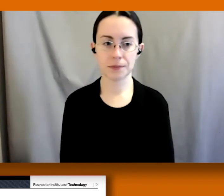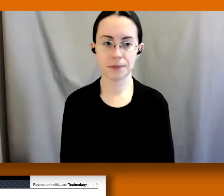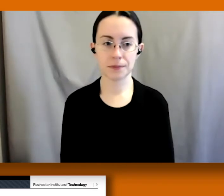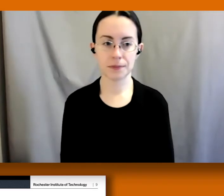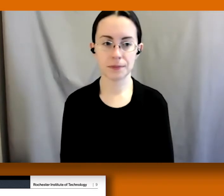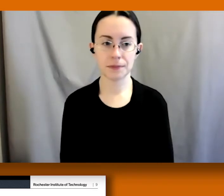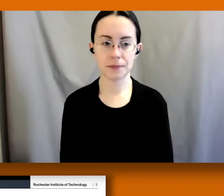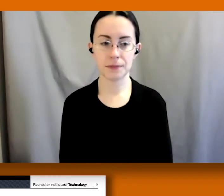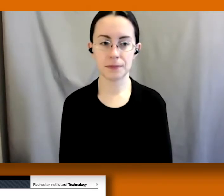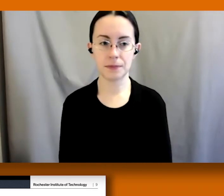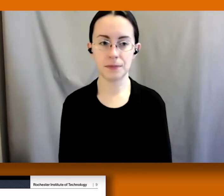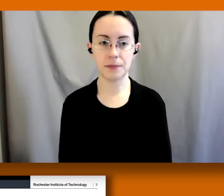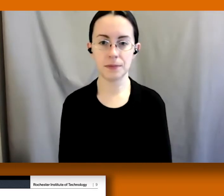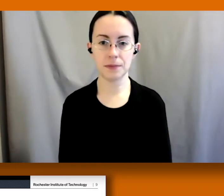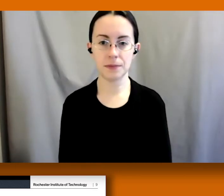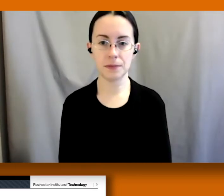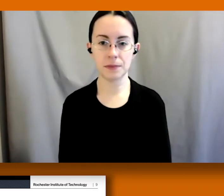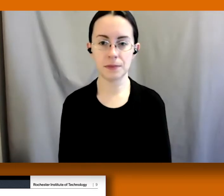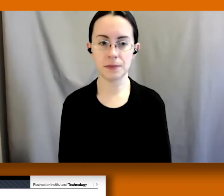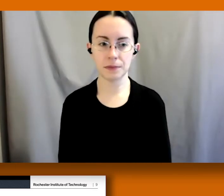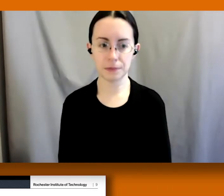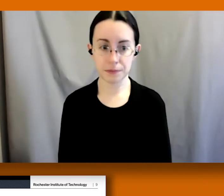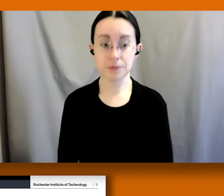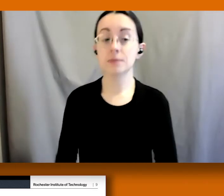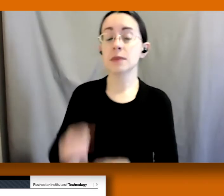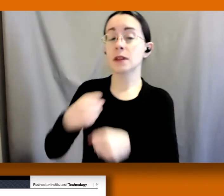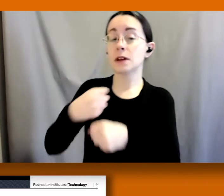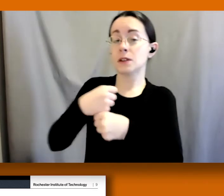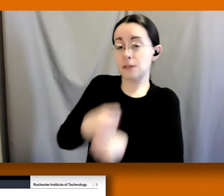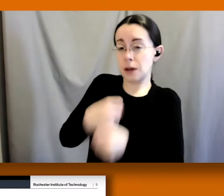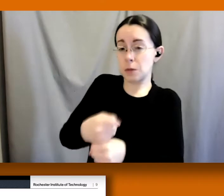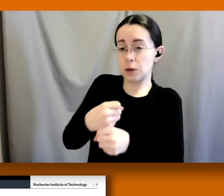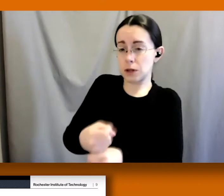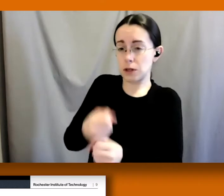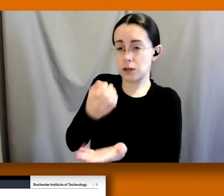Uh, fabricated equipment is built or assembled